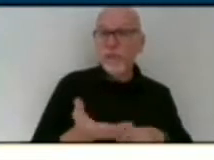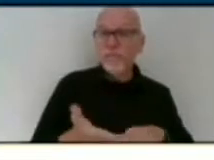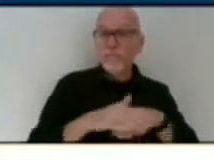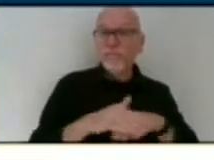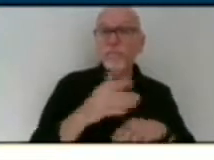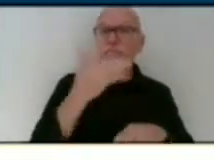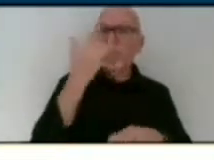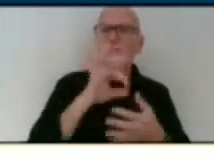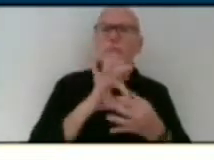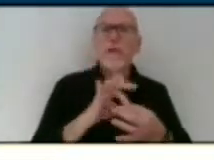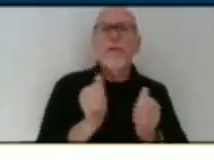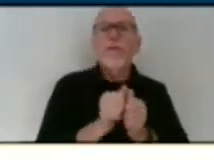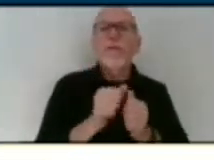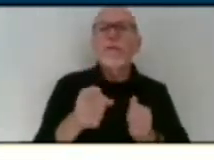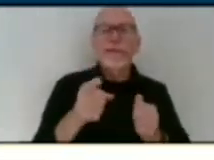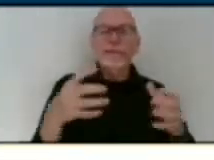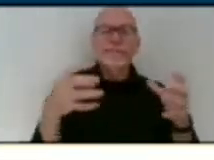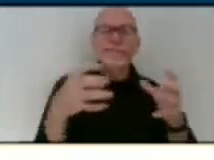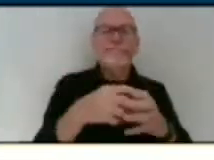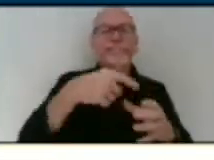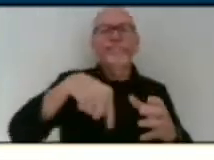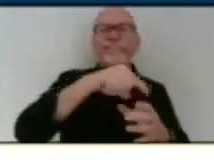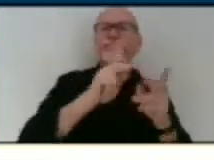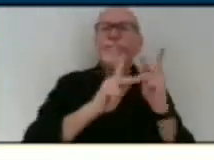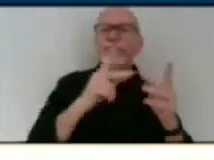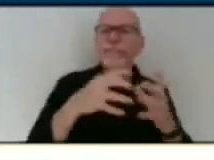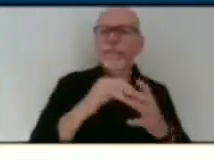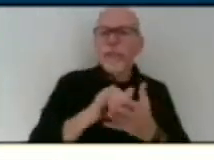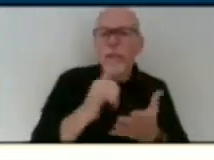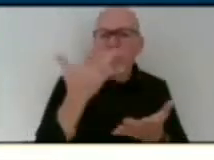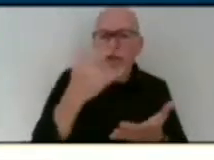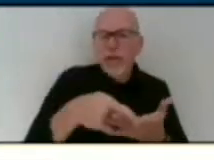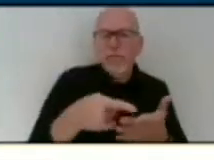congregate settings, and this is driving the change. But the majority of